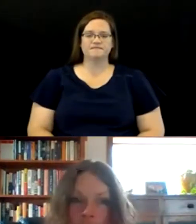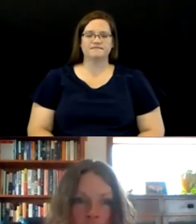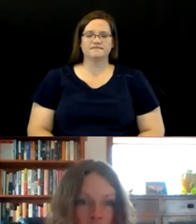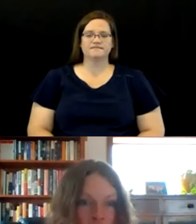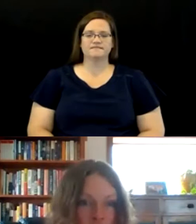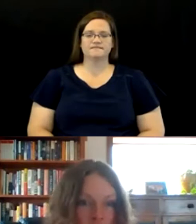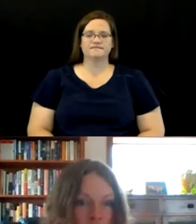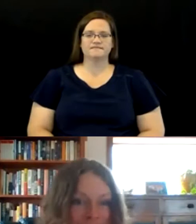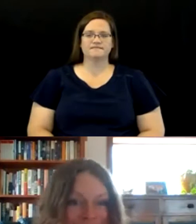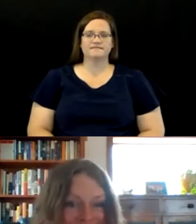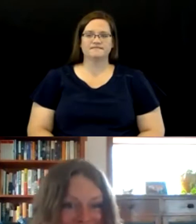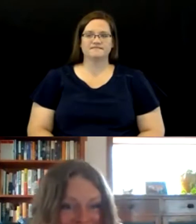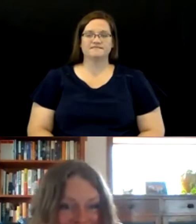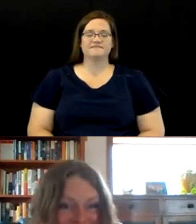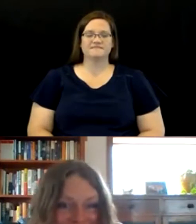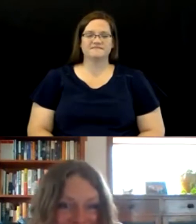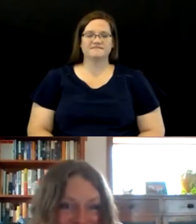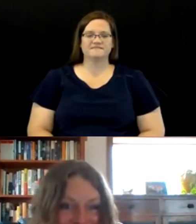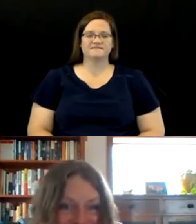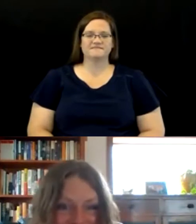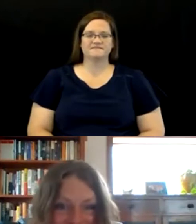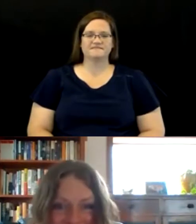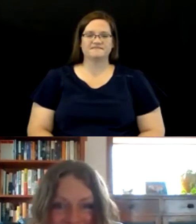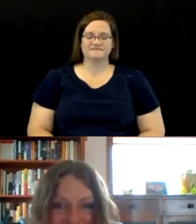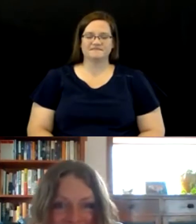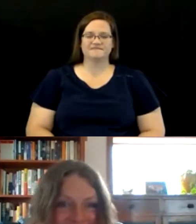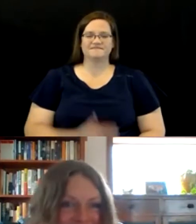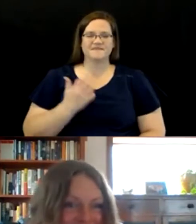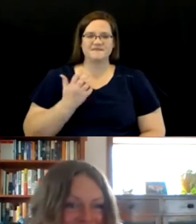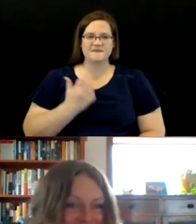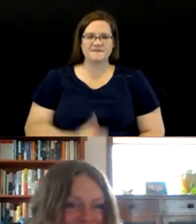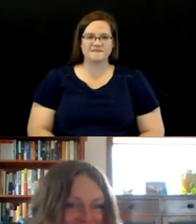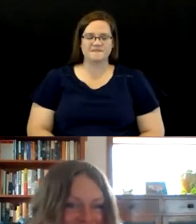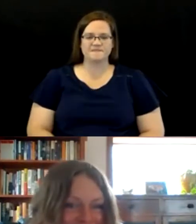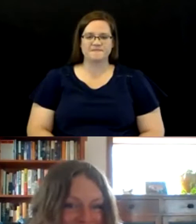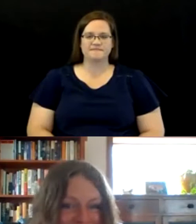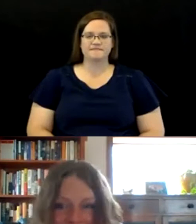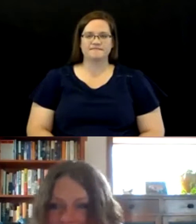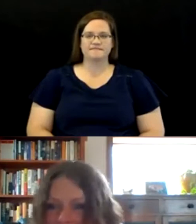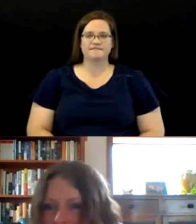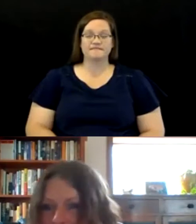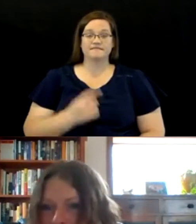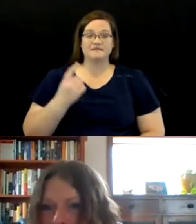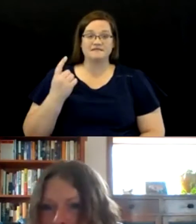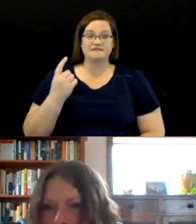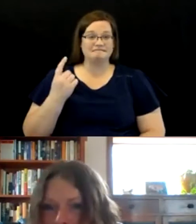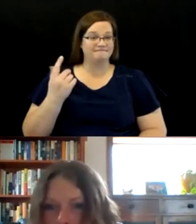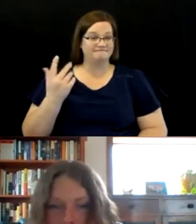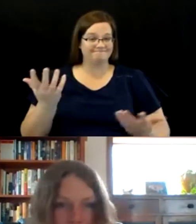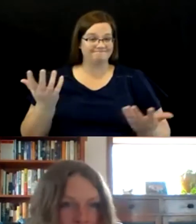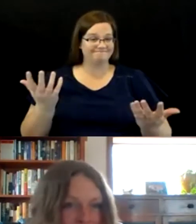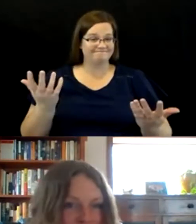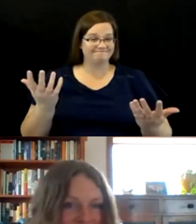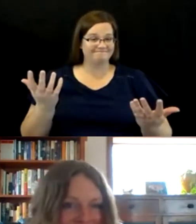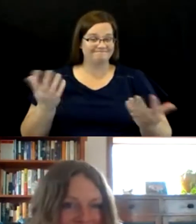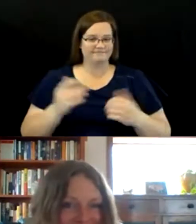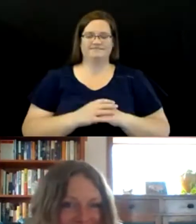Wow. Going once. Wow, I'm surprised, no questions.